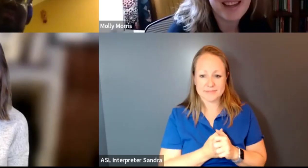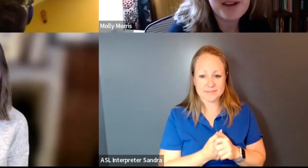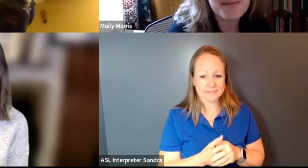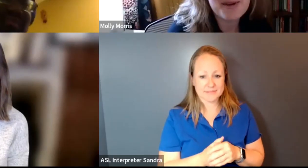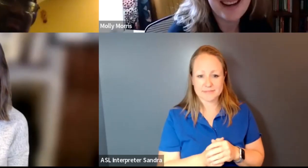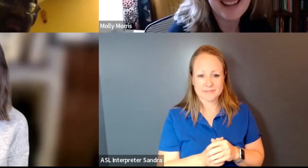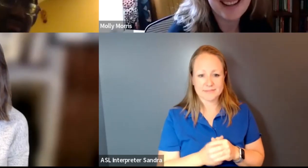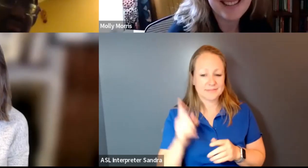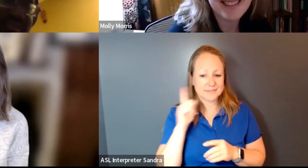Molly Morris: I think you're muted, Alixe.